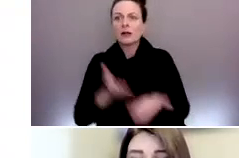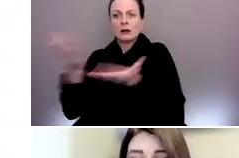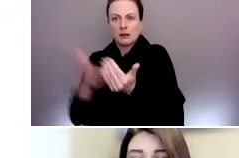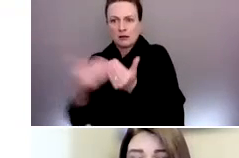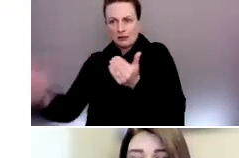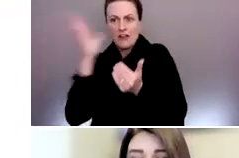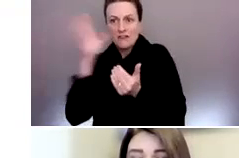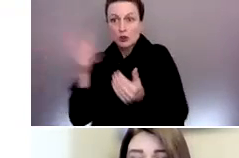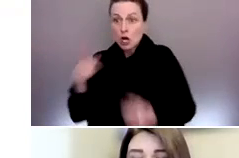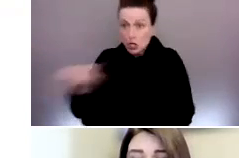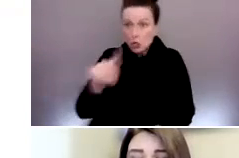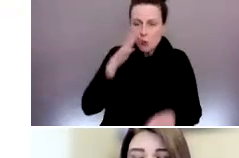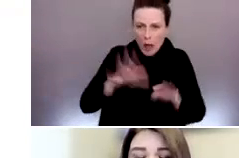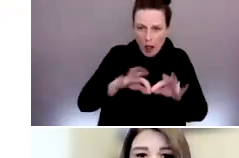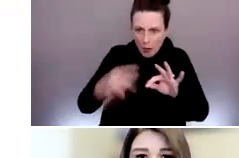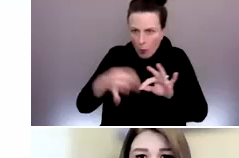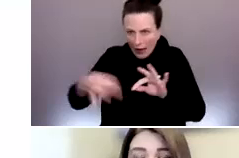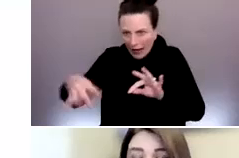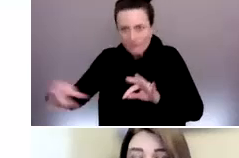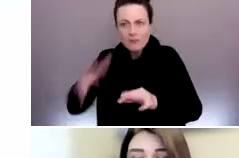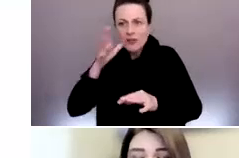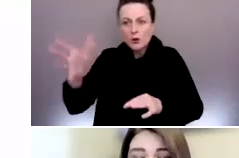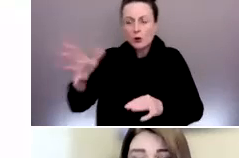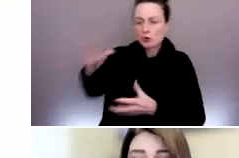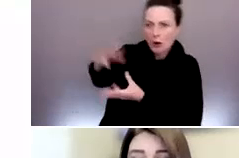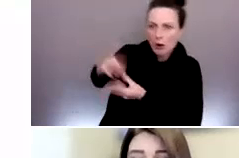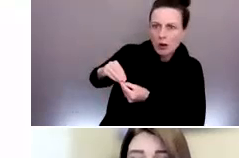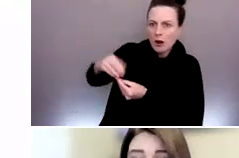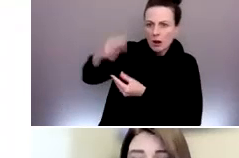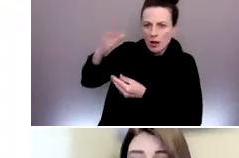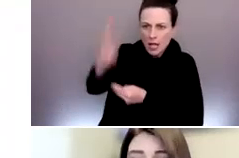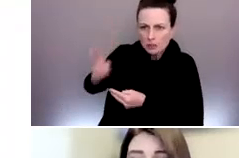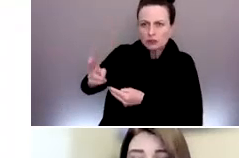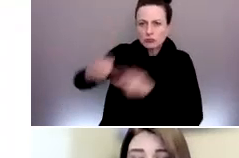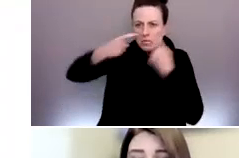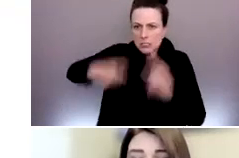that will leave a future from our past, our tears our songs in our dreams. You will take paths they